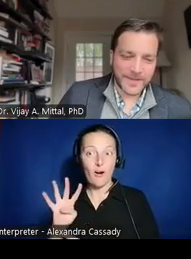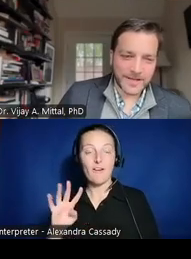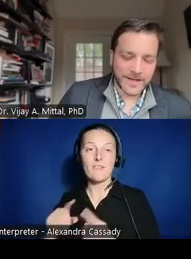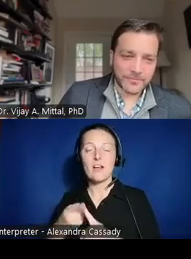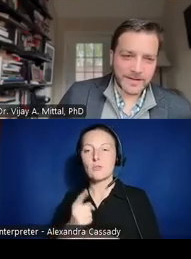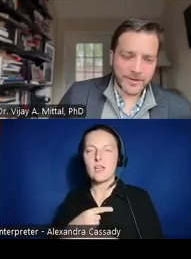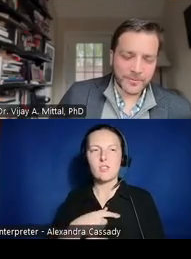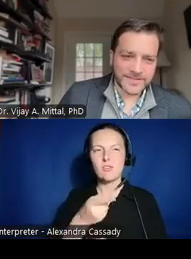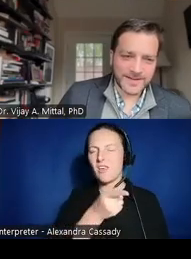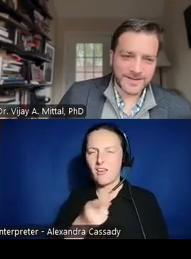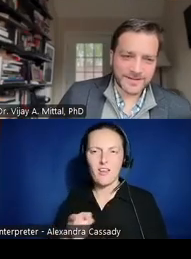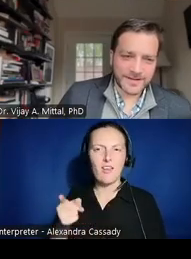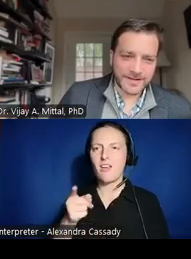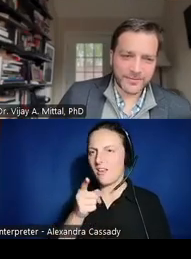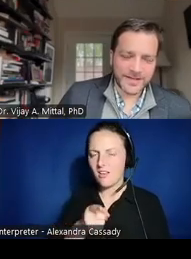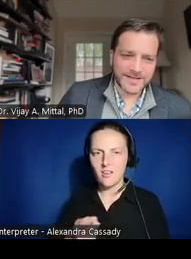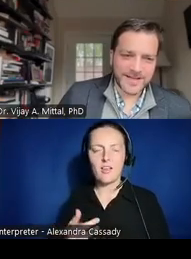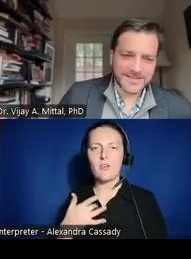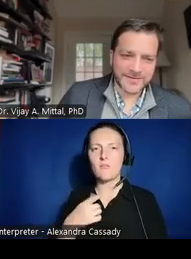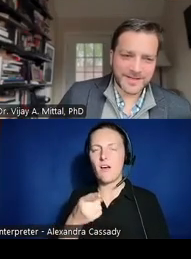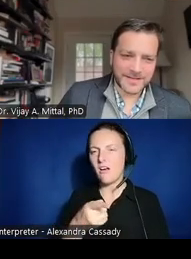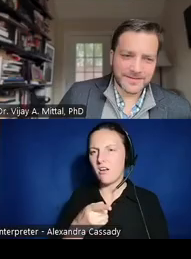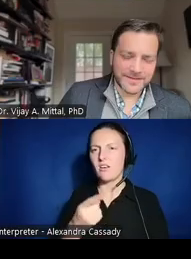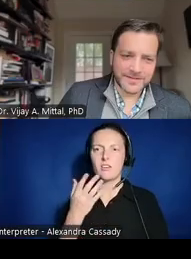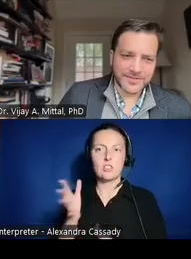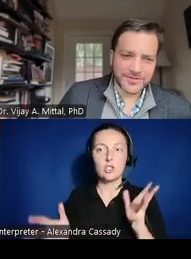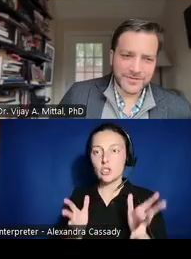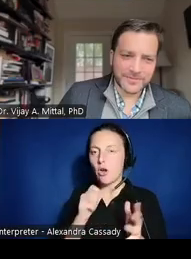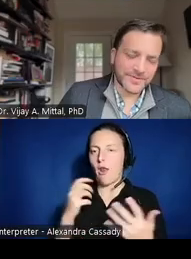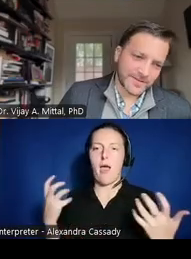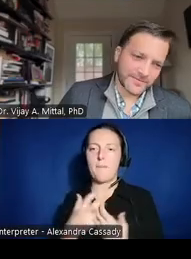and and right now we're studying air related negativity in in conjunction with perceiving